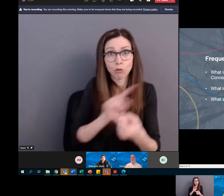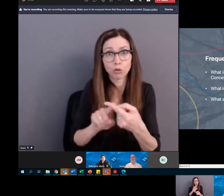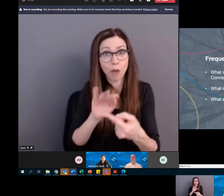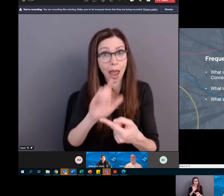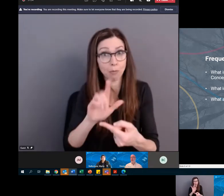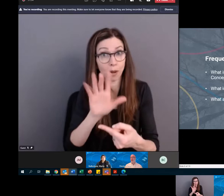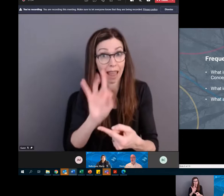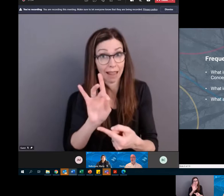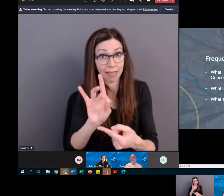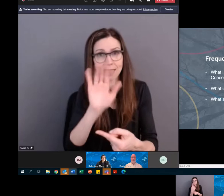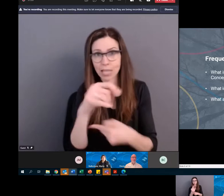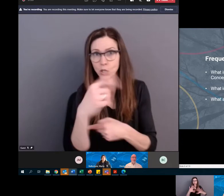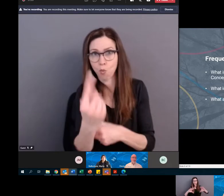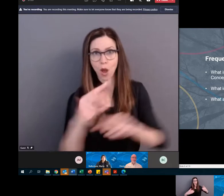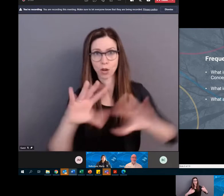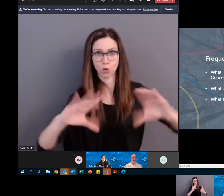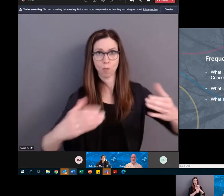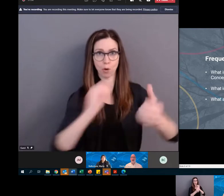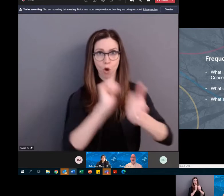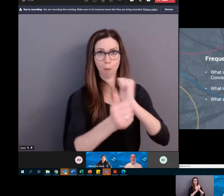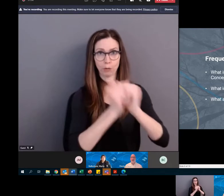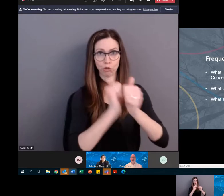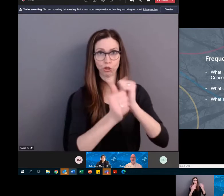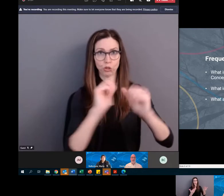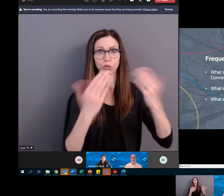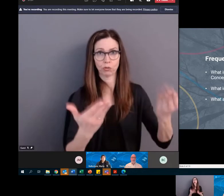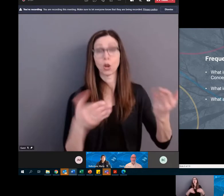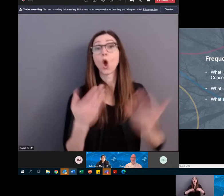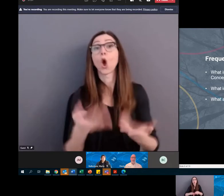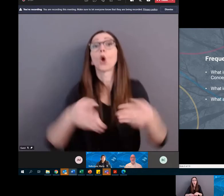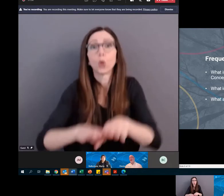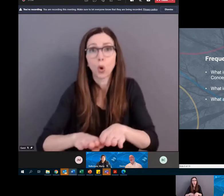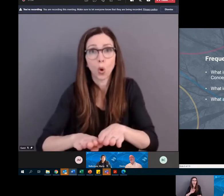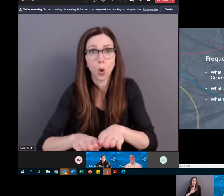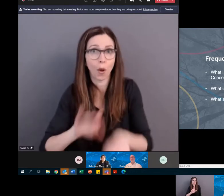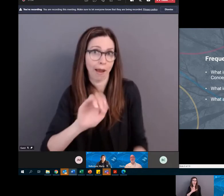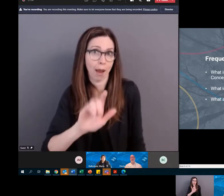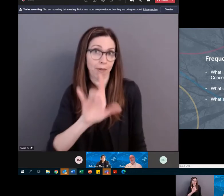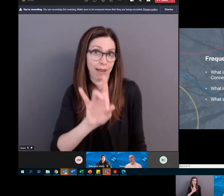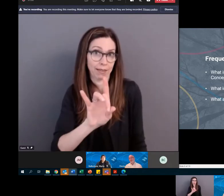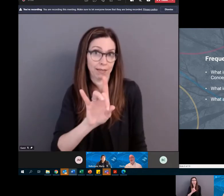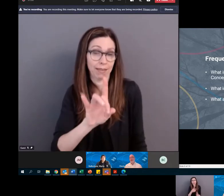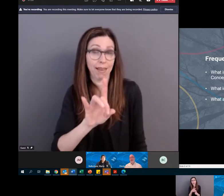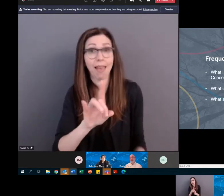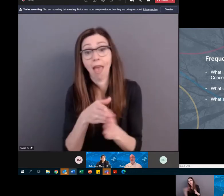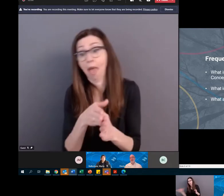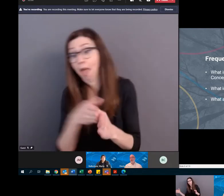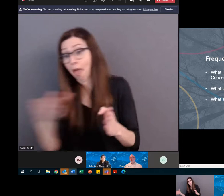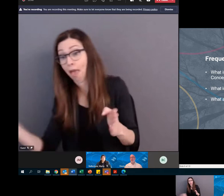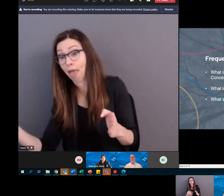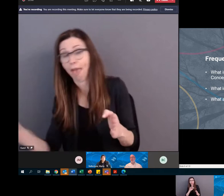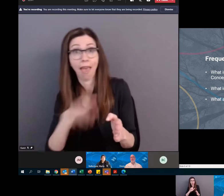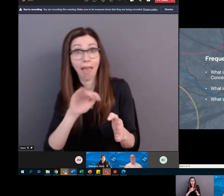competition that closes or cuts off on April 8th. Any grant that is submitted